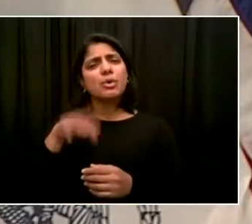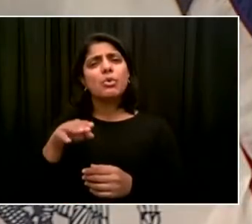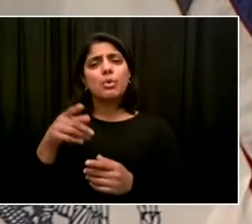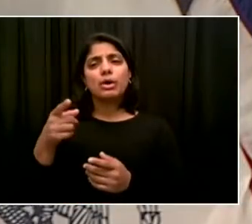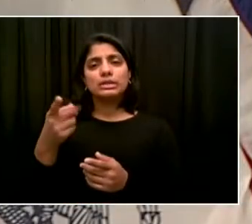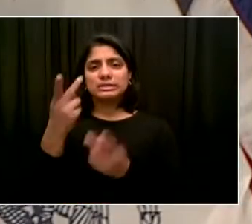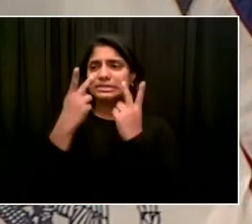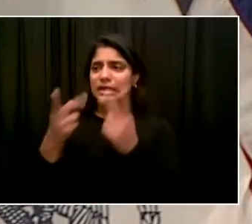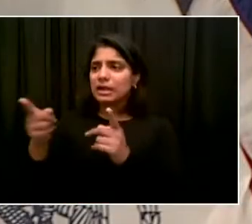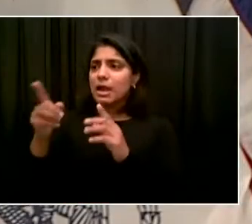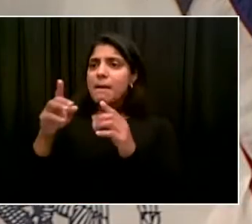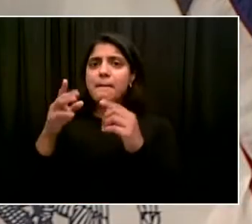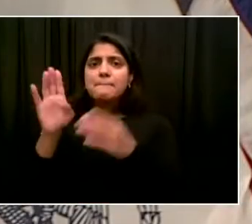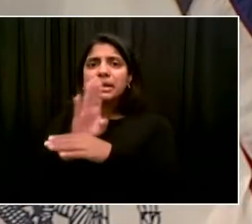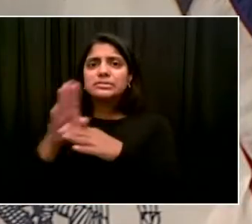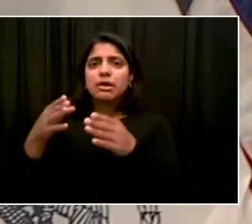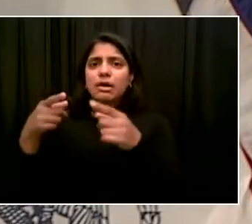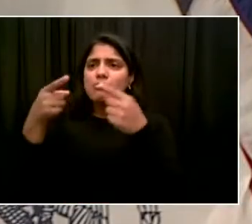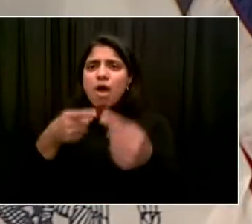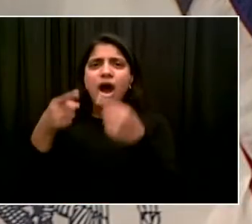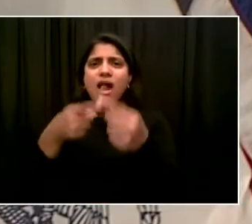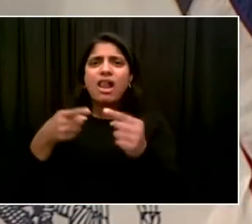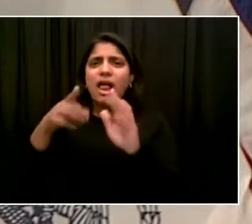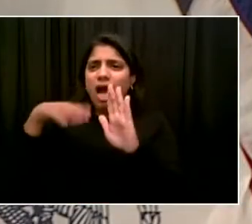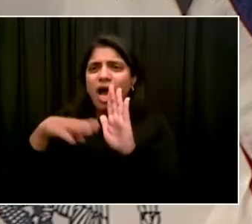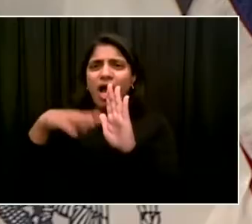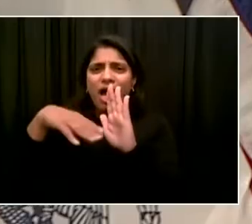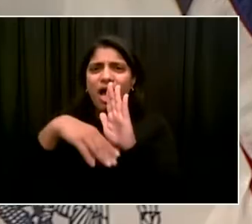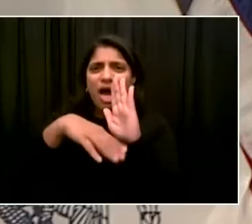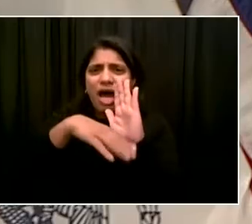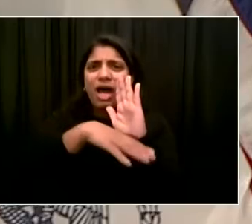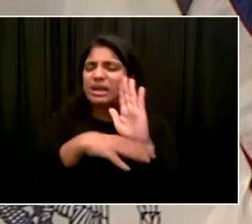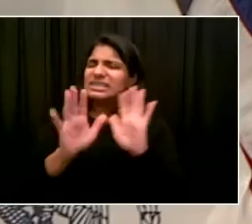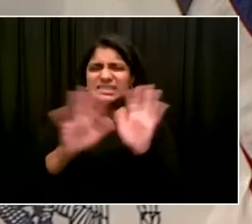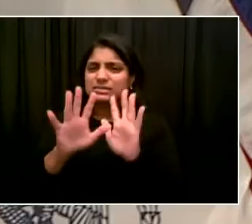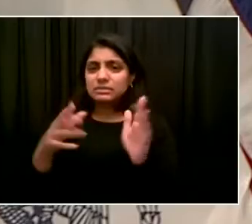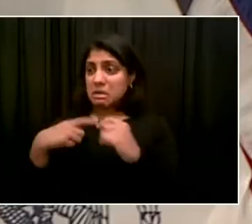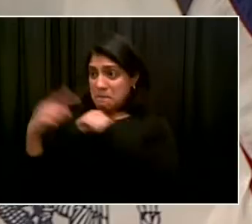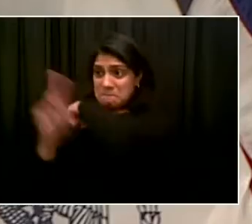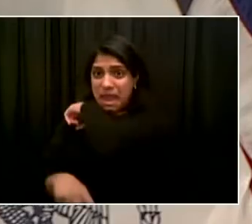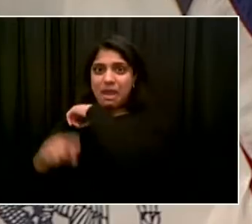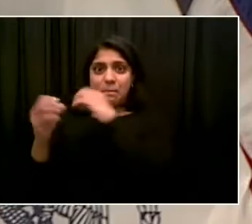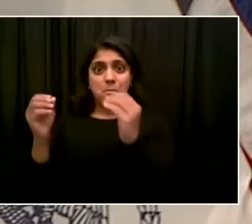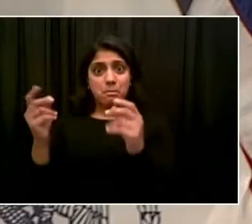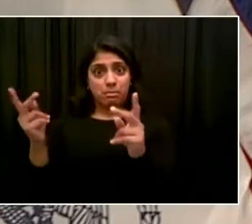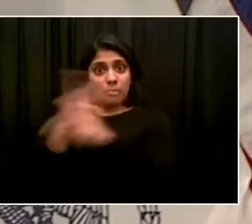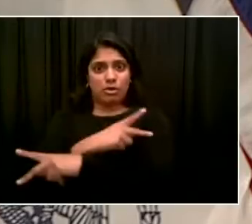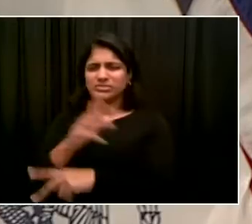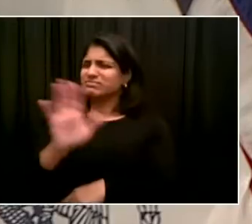BUT VERY RARELY. THE GOAL IS NOT TO PENALIZE. THE GOAL IS TO SIMPLY MAKE THIS